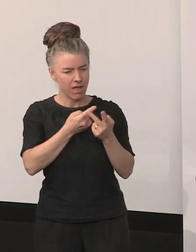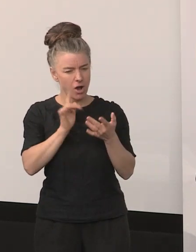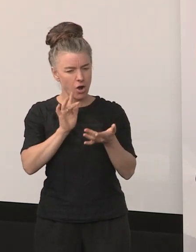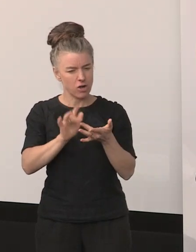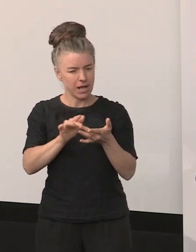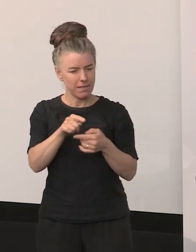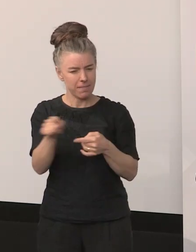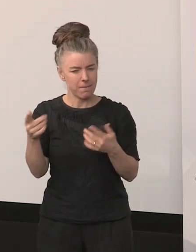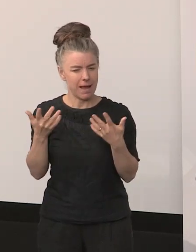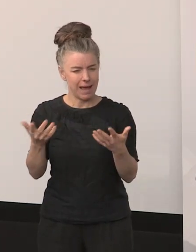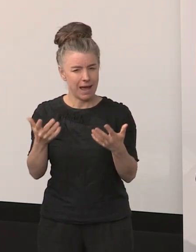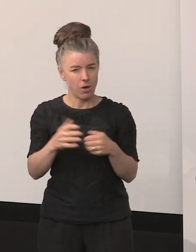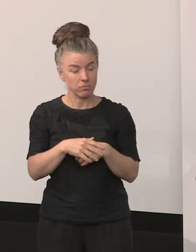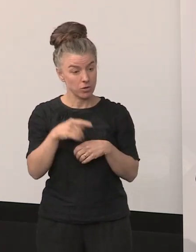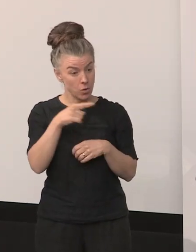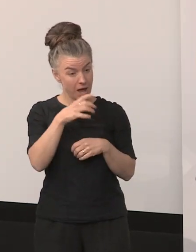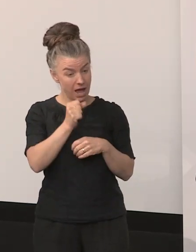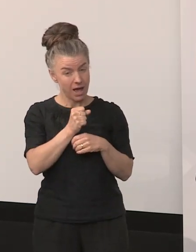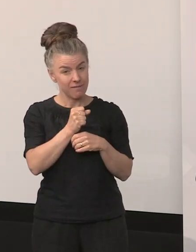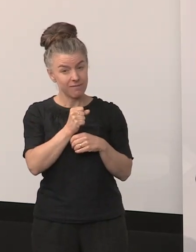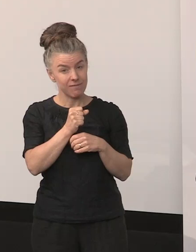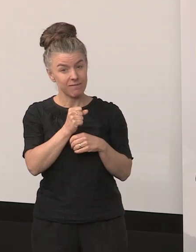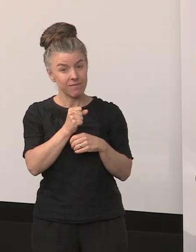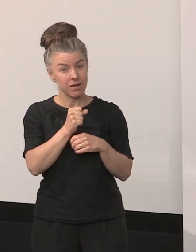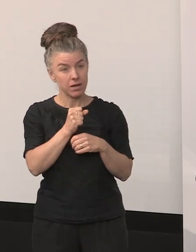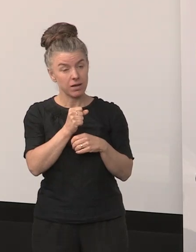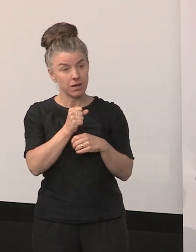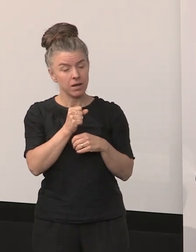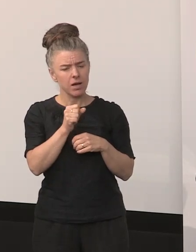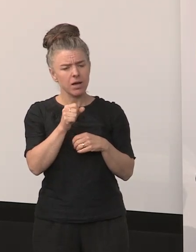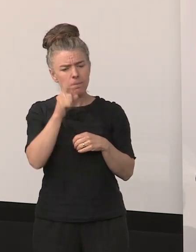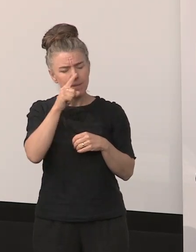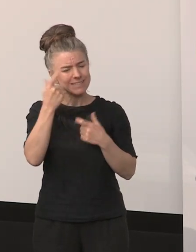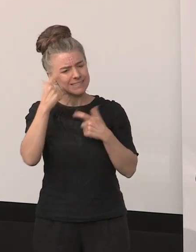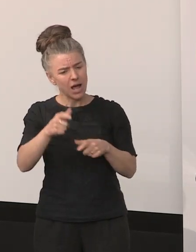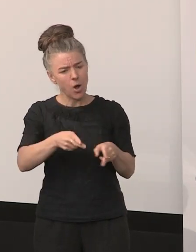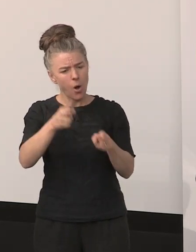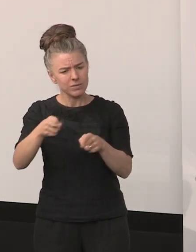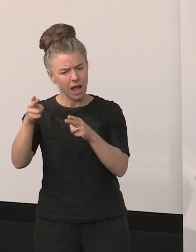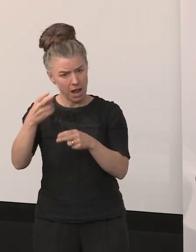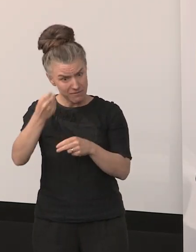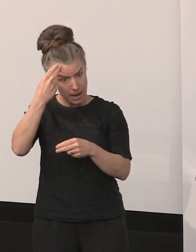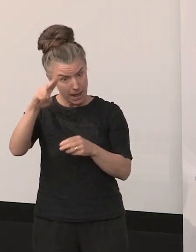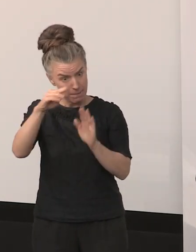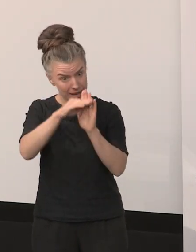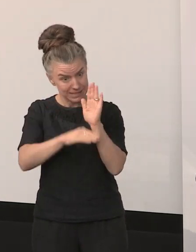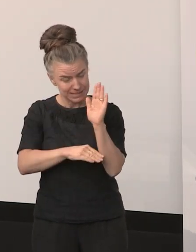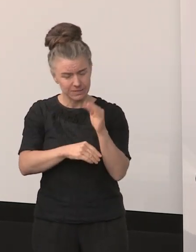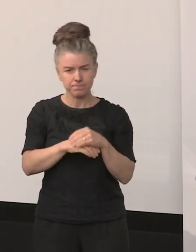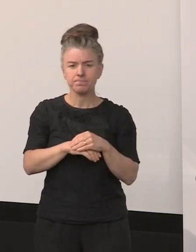might not be numbers... Is that acceptable? Are there any other ways of contacting these people? And is there a public